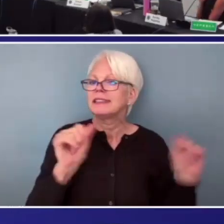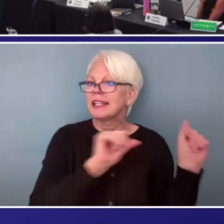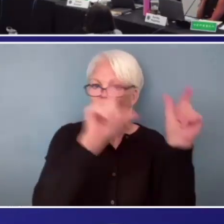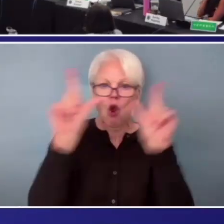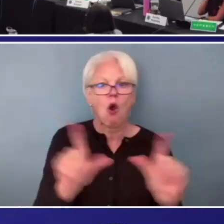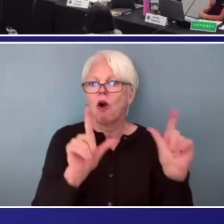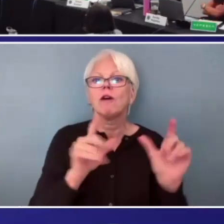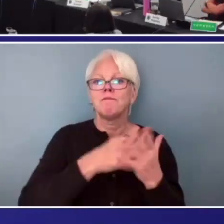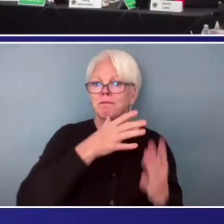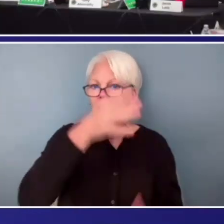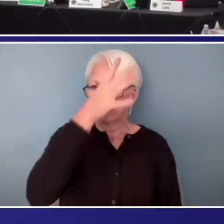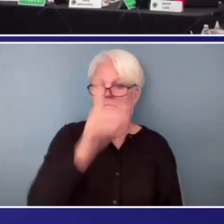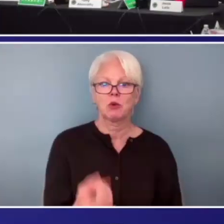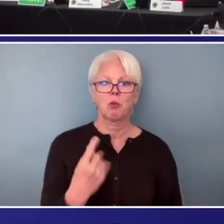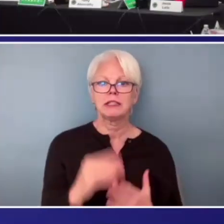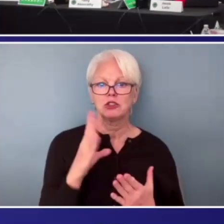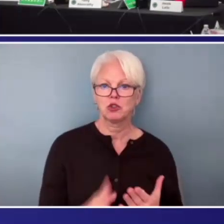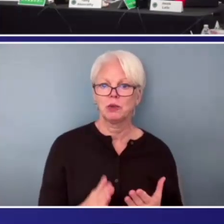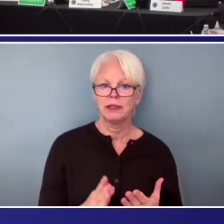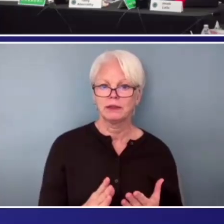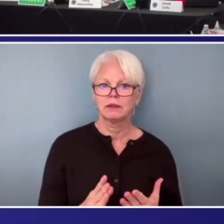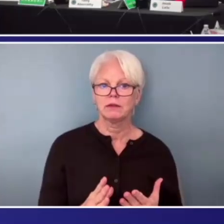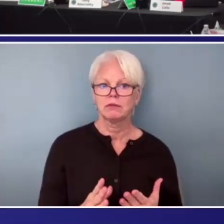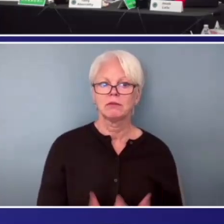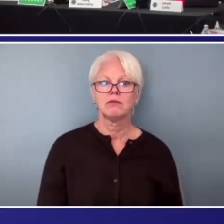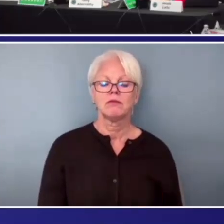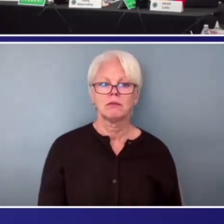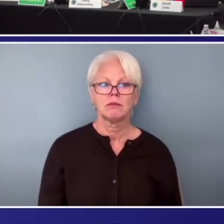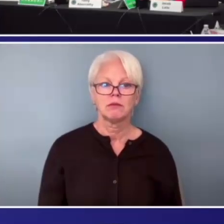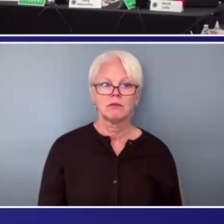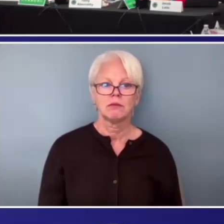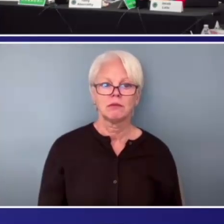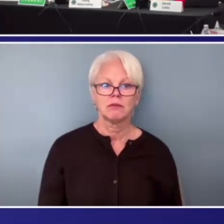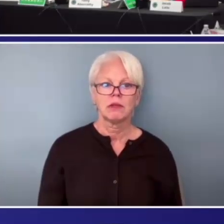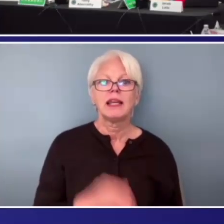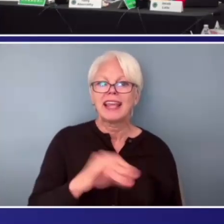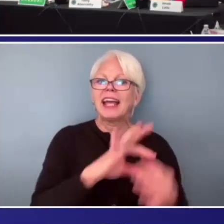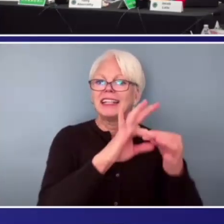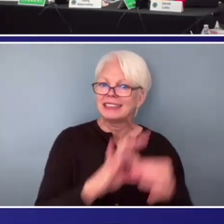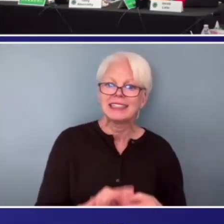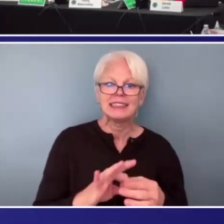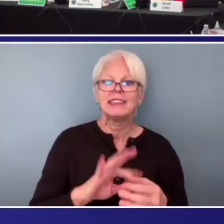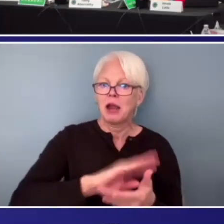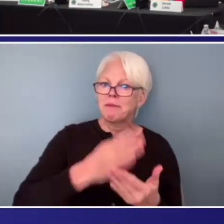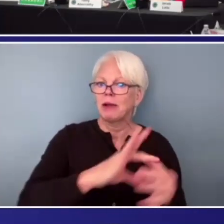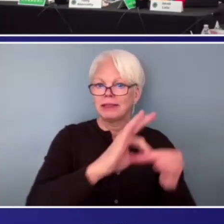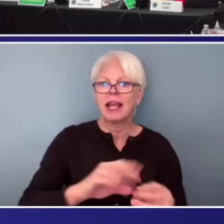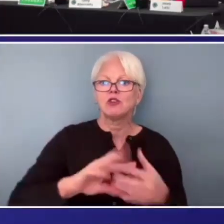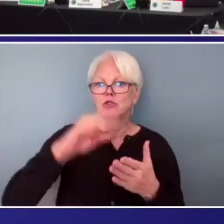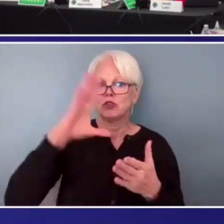One student. Yes, it is attached to the student. It's effectively -- the limitation is